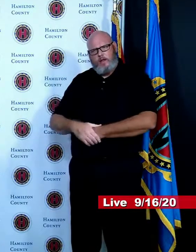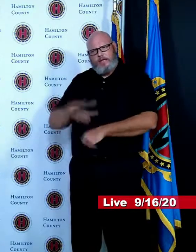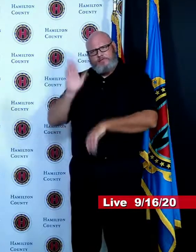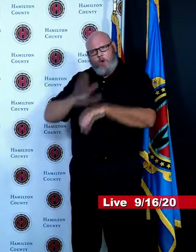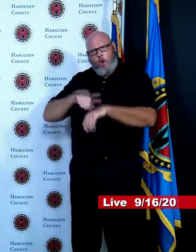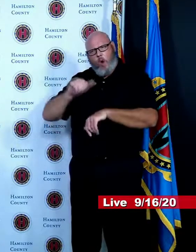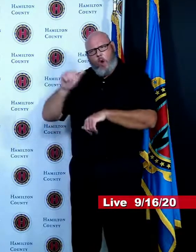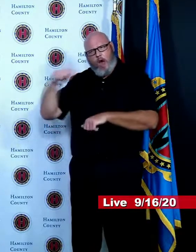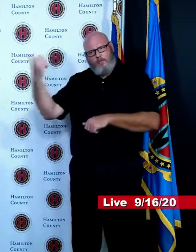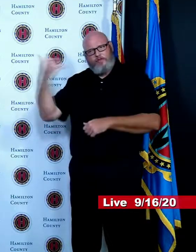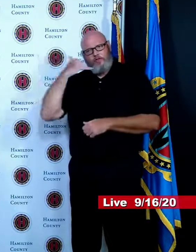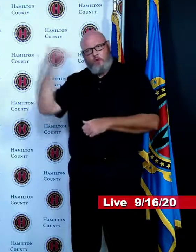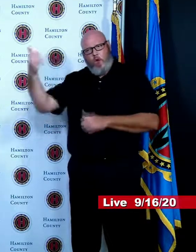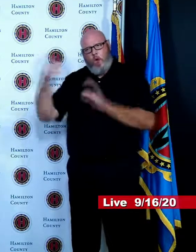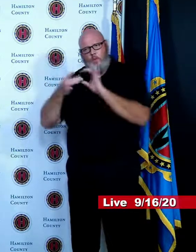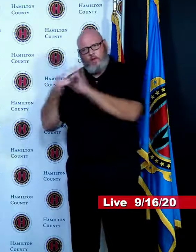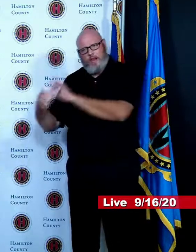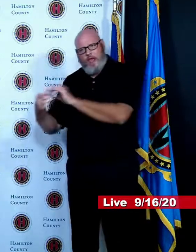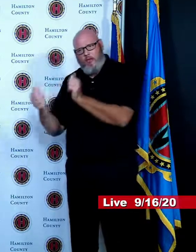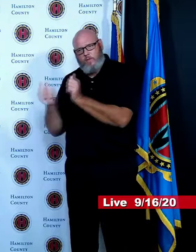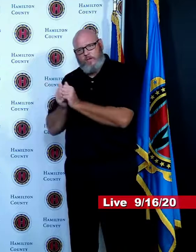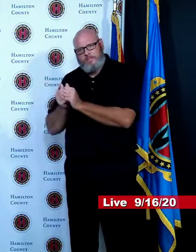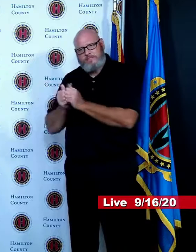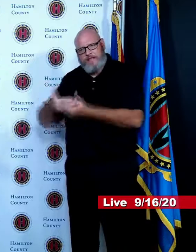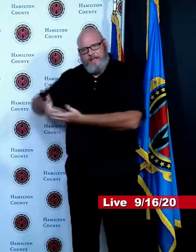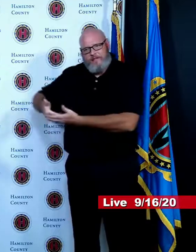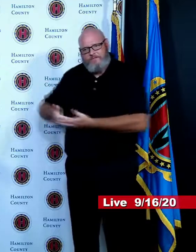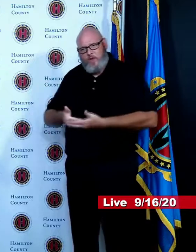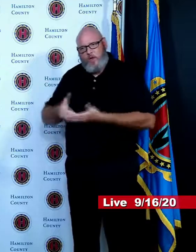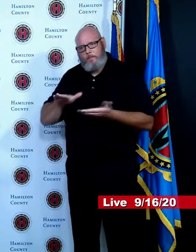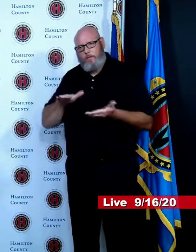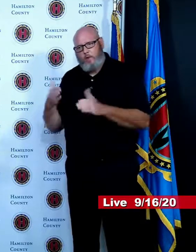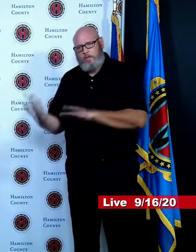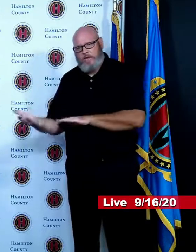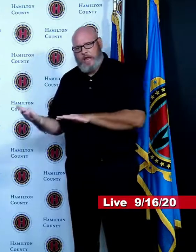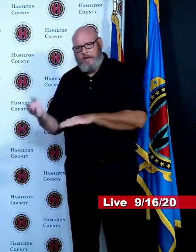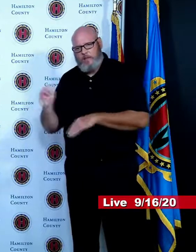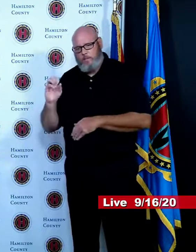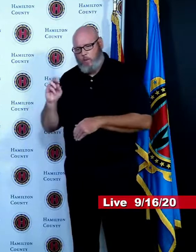mortality okay I want to speak to a Dr Feagins once